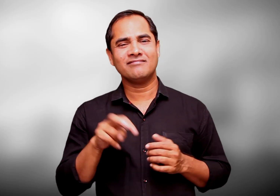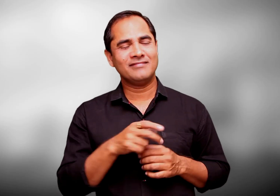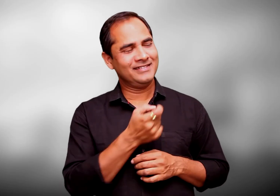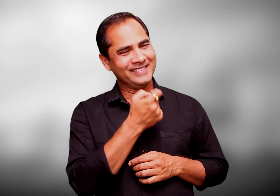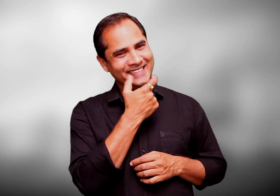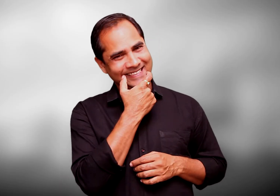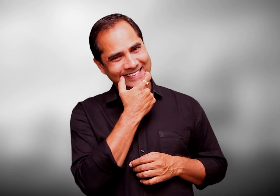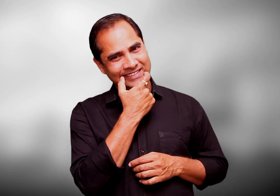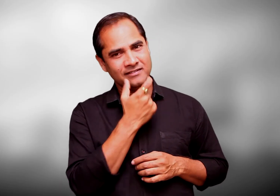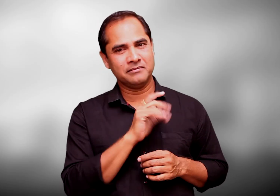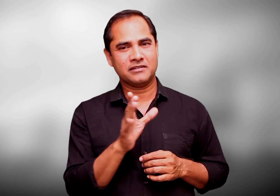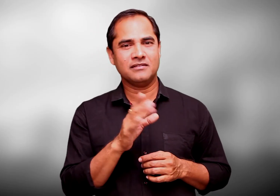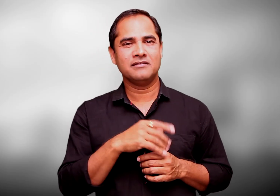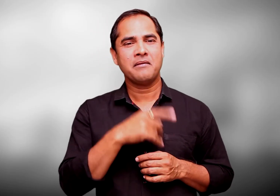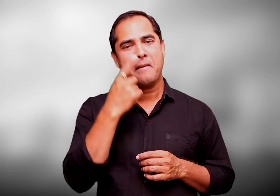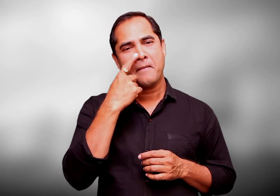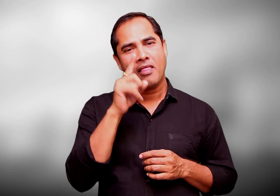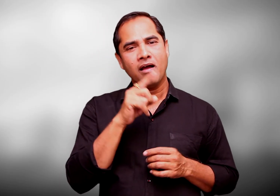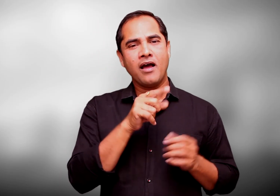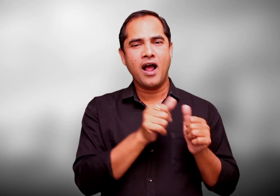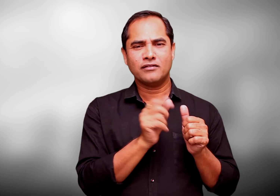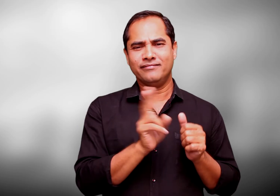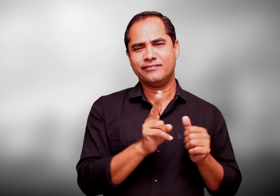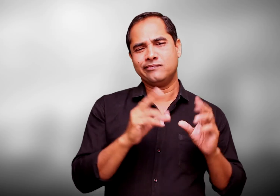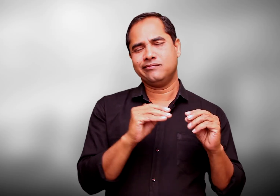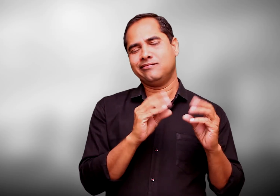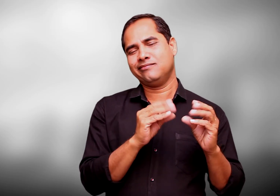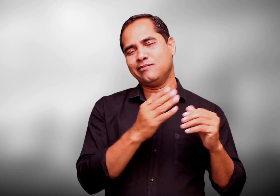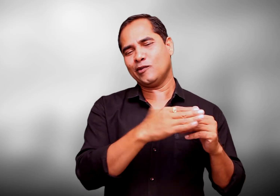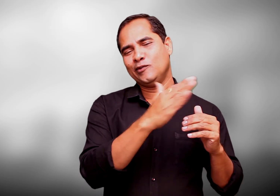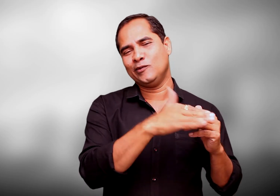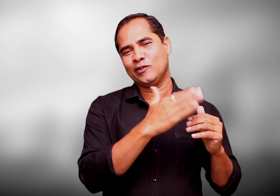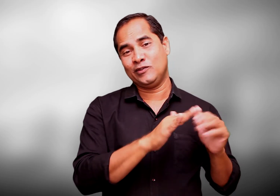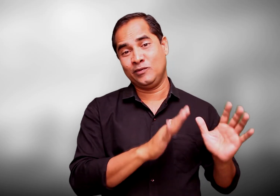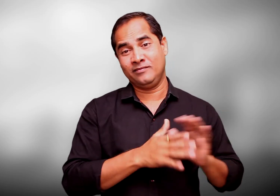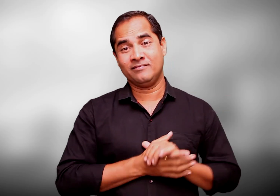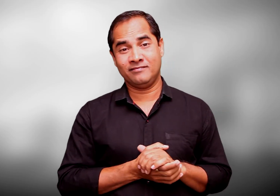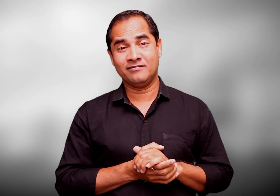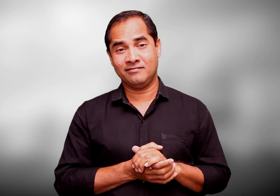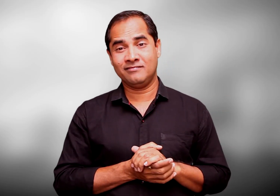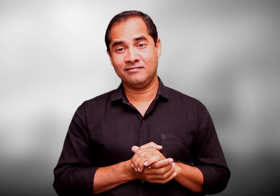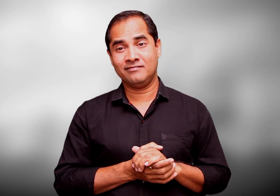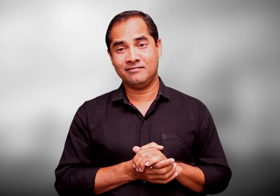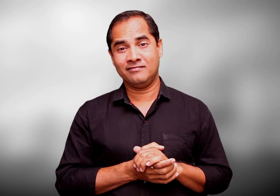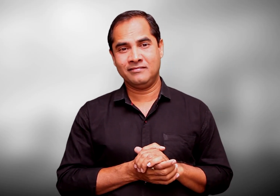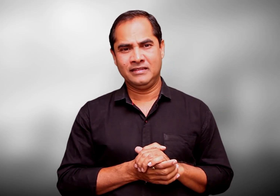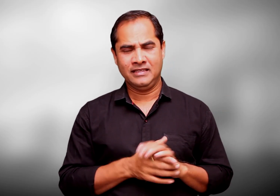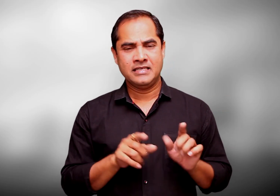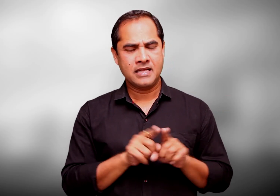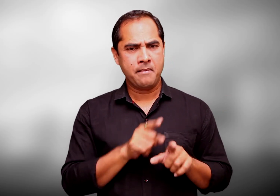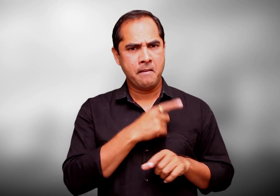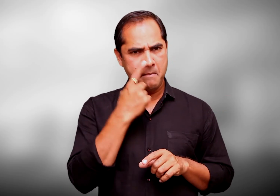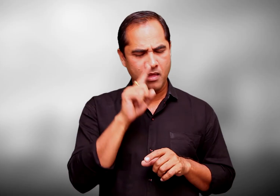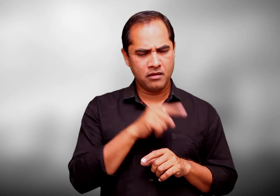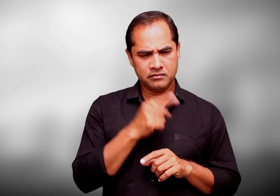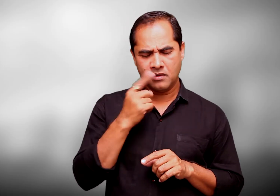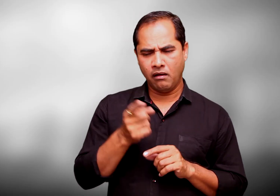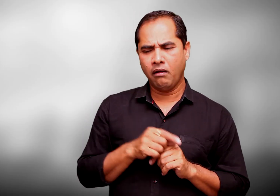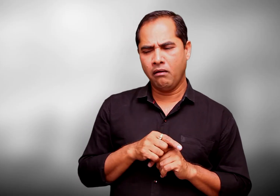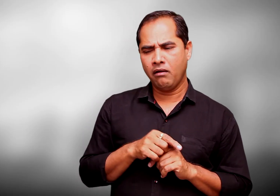reply was not expected. And a mother and aunt went on with the conversation.